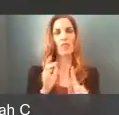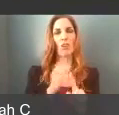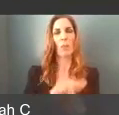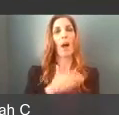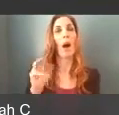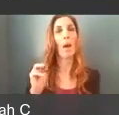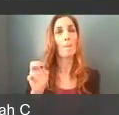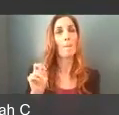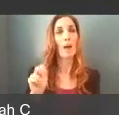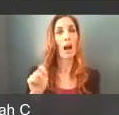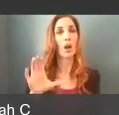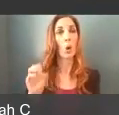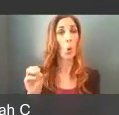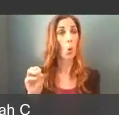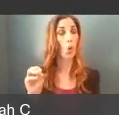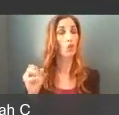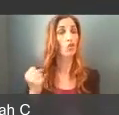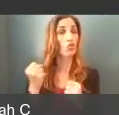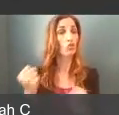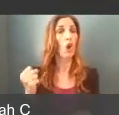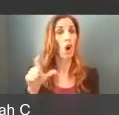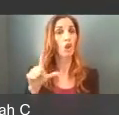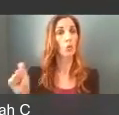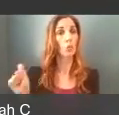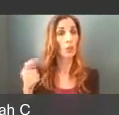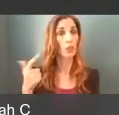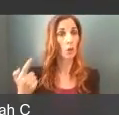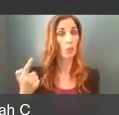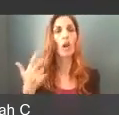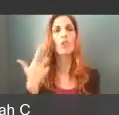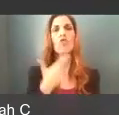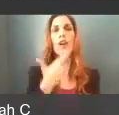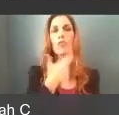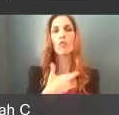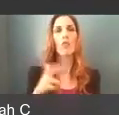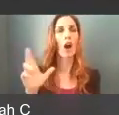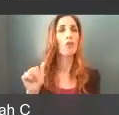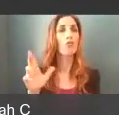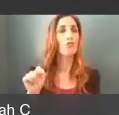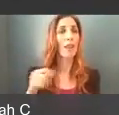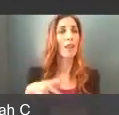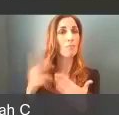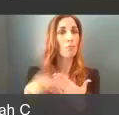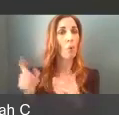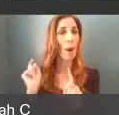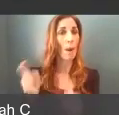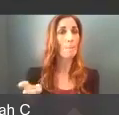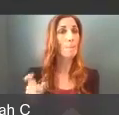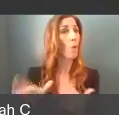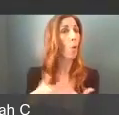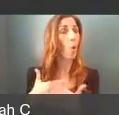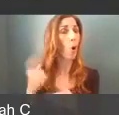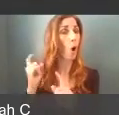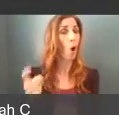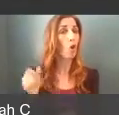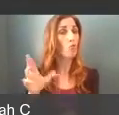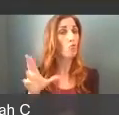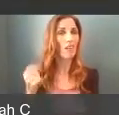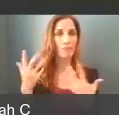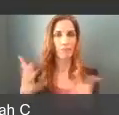2021 Restaurant Grant Program. All of the grants have been approved now in the final round. A total